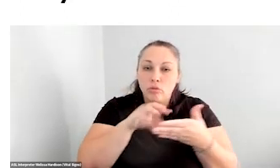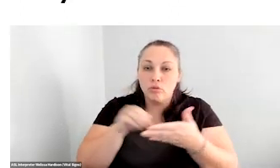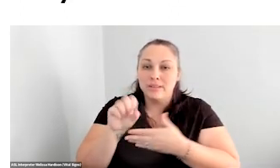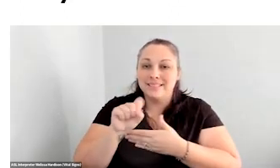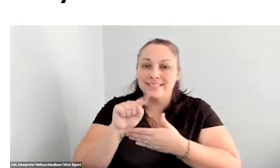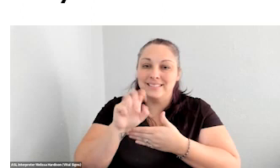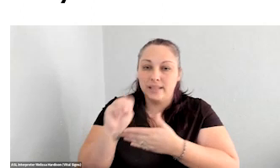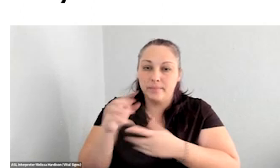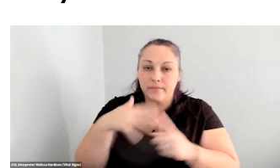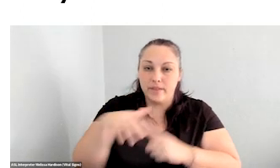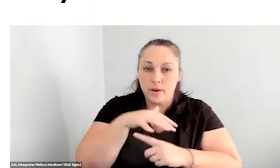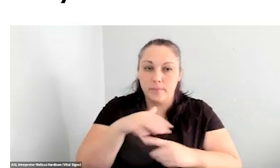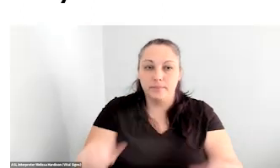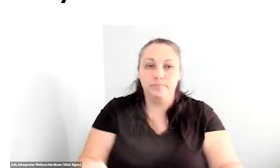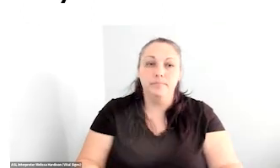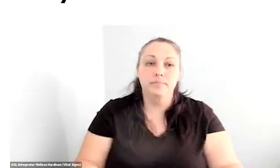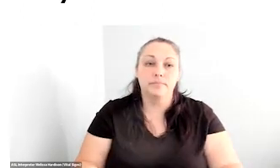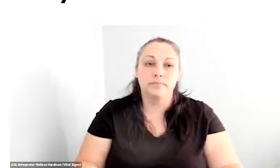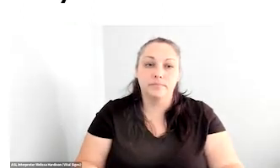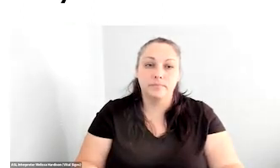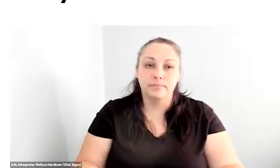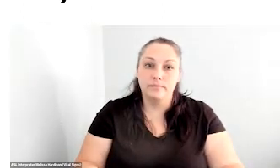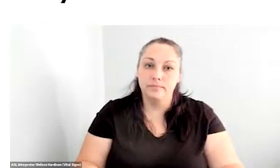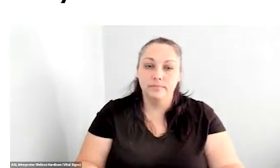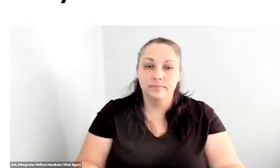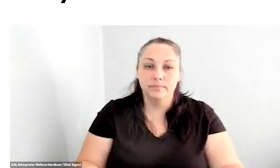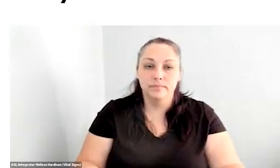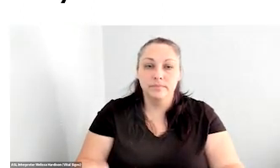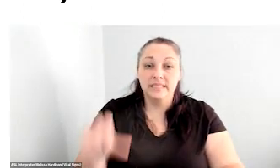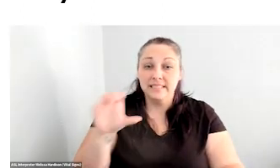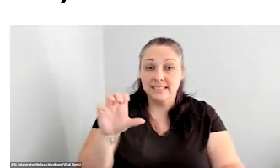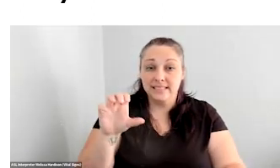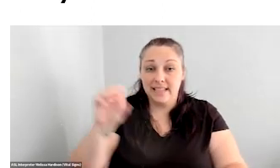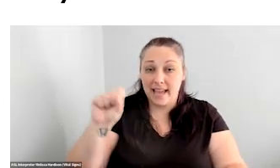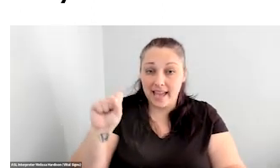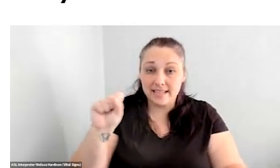The CSforAll aims to provide all U.S. students with the opportunity to participate